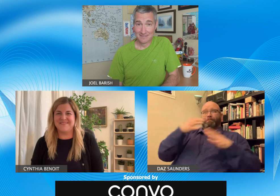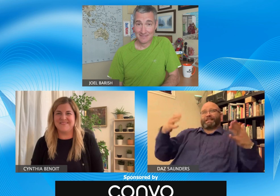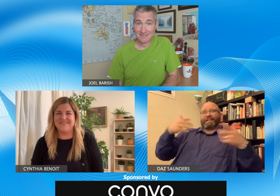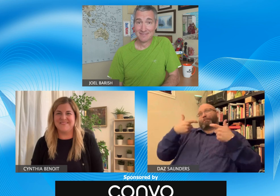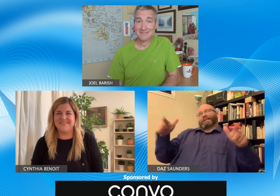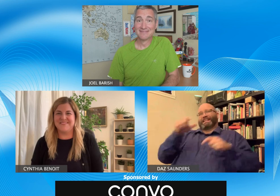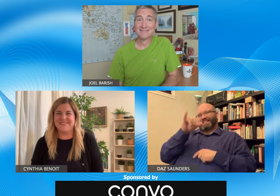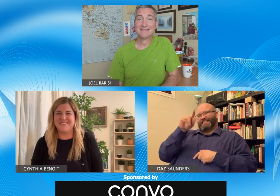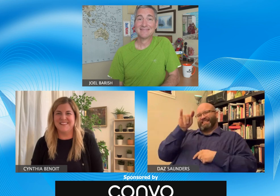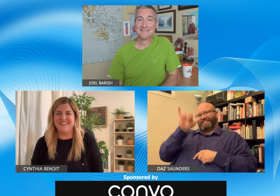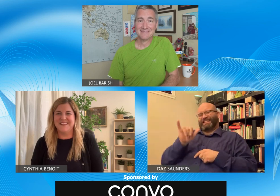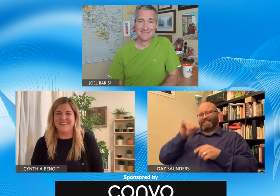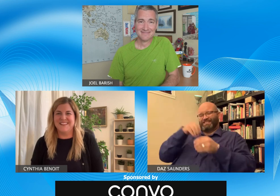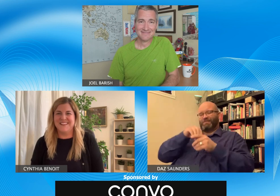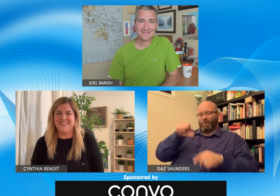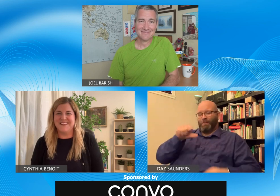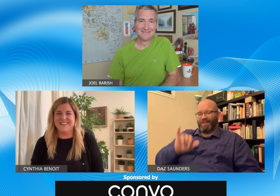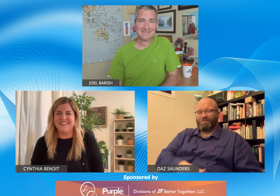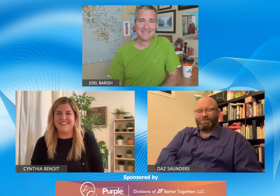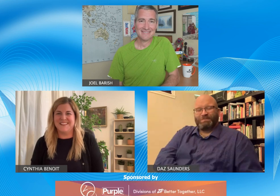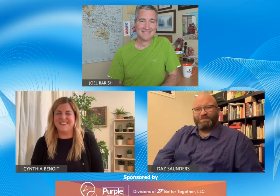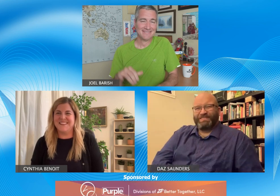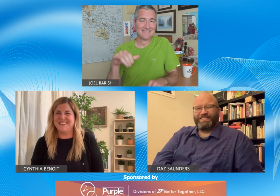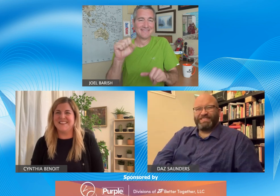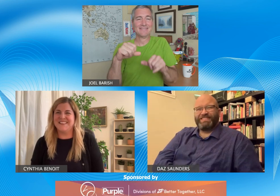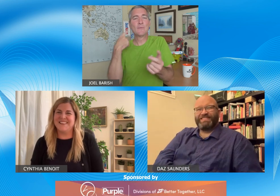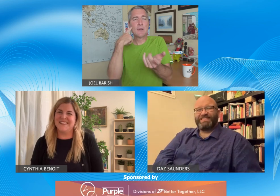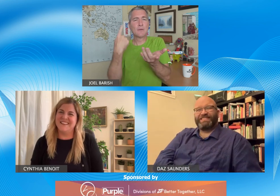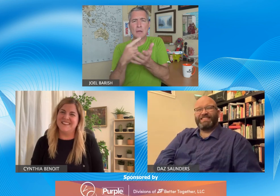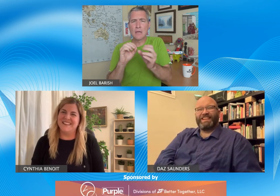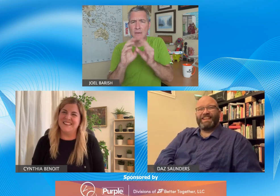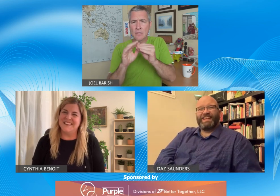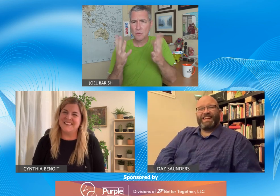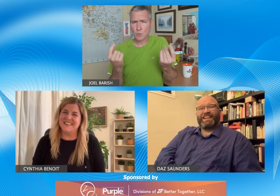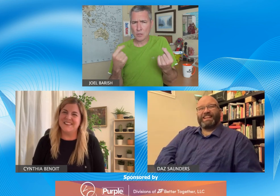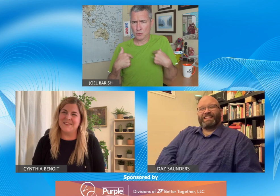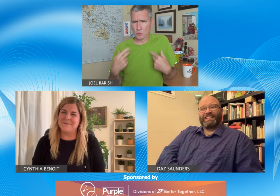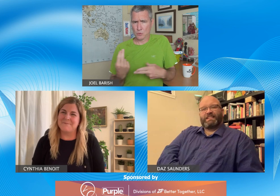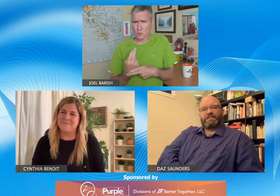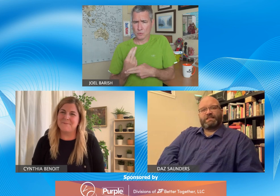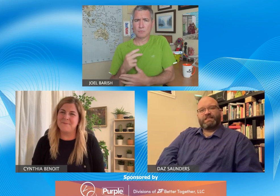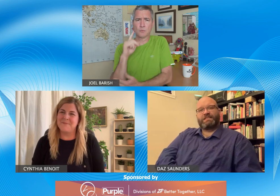It is the biggest city in Quebec. Yes, yes. I just want to make sure I’m clear with what languages I’ll be using during the interview.